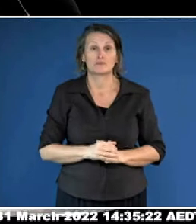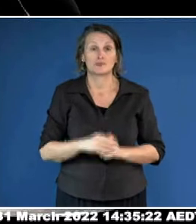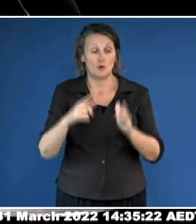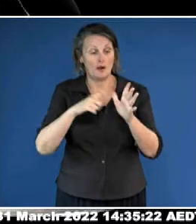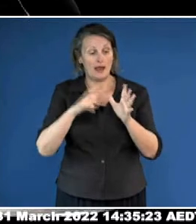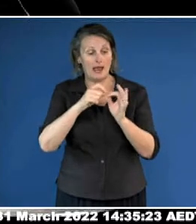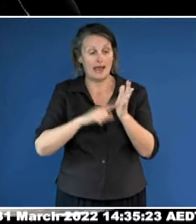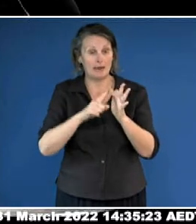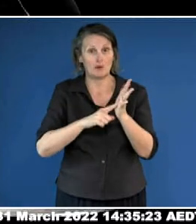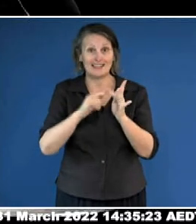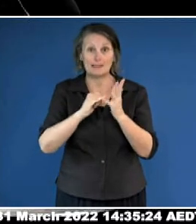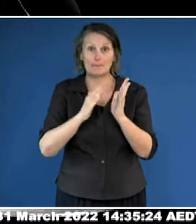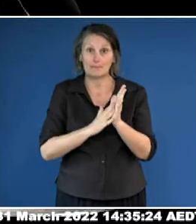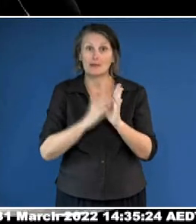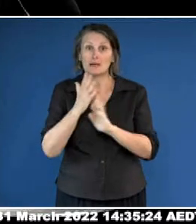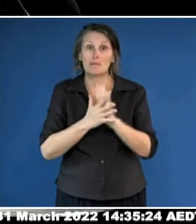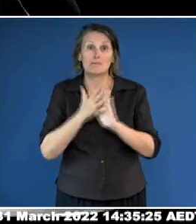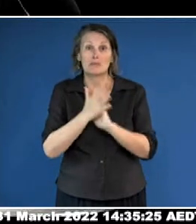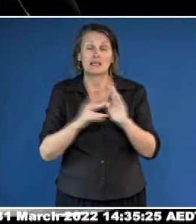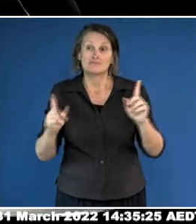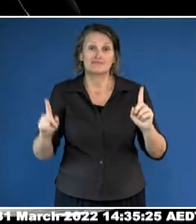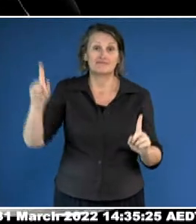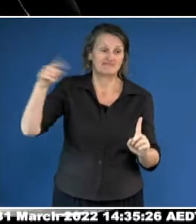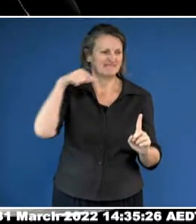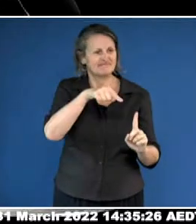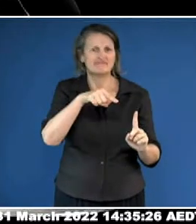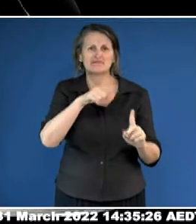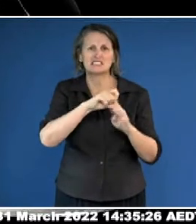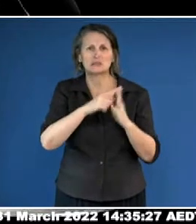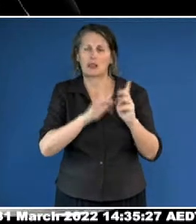accepting or normalising violence, disrespect and discrimination against people